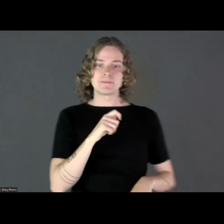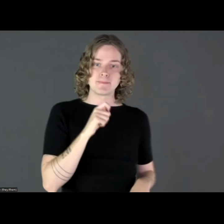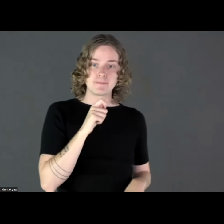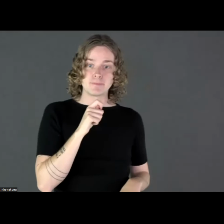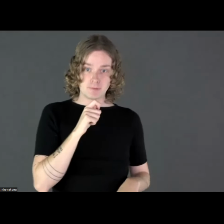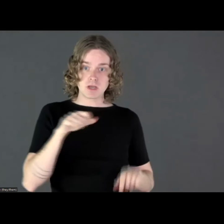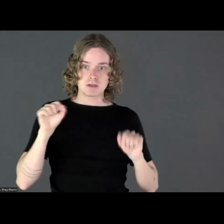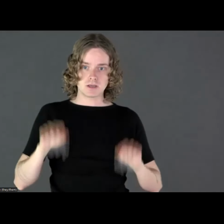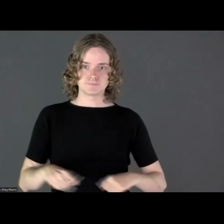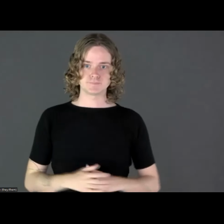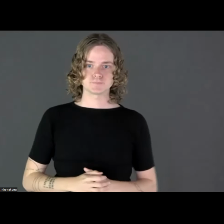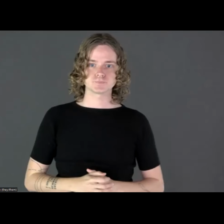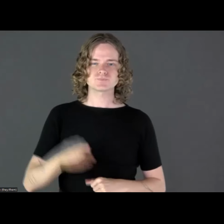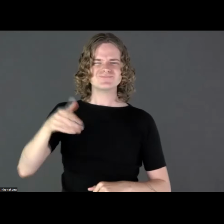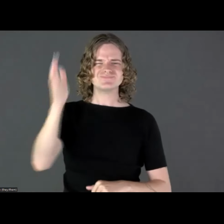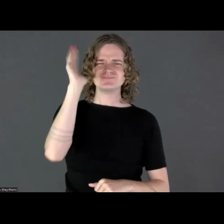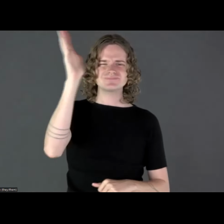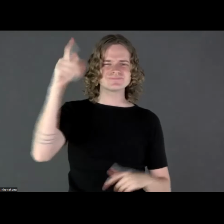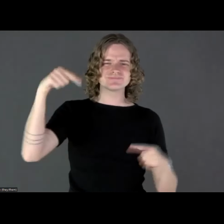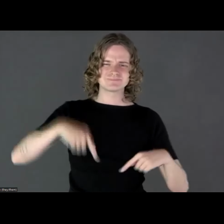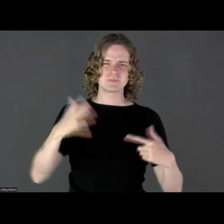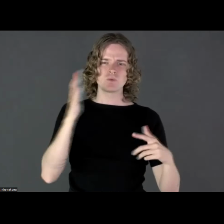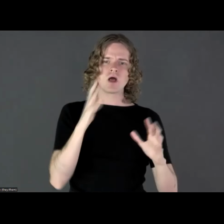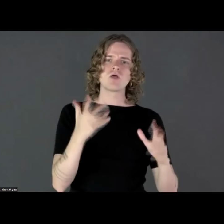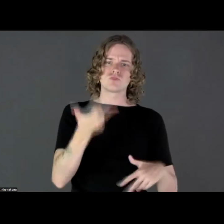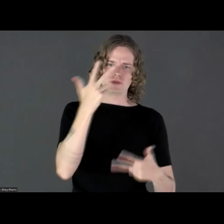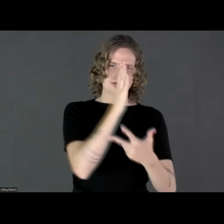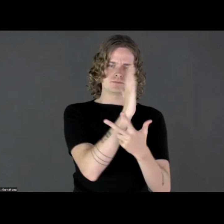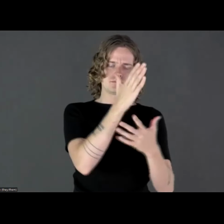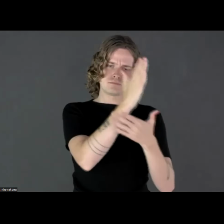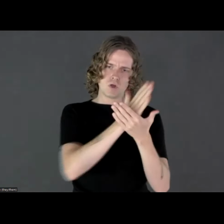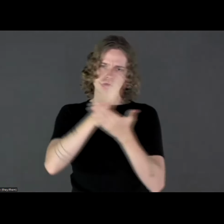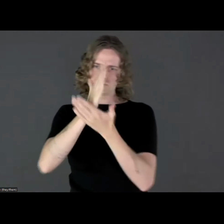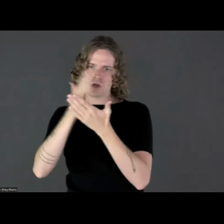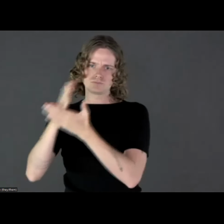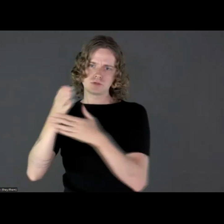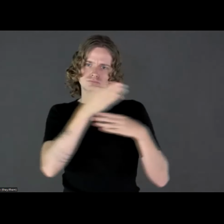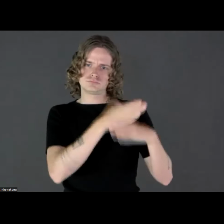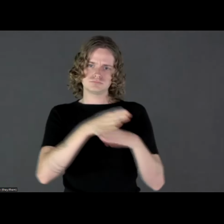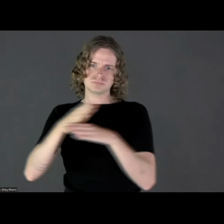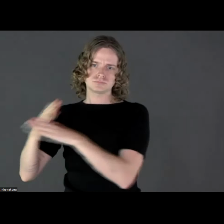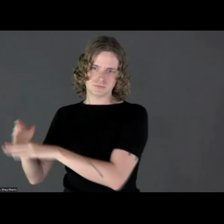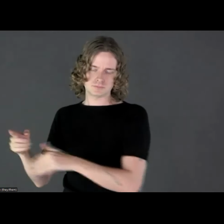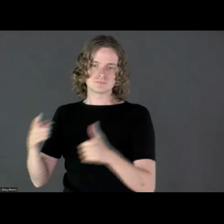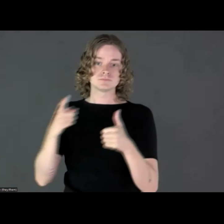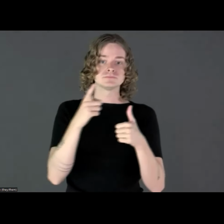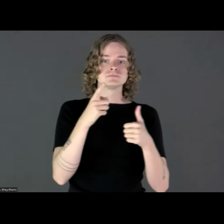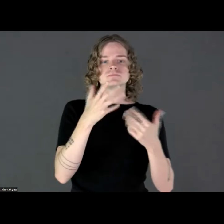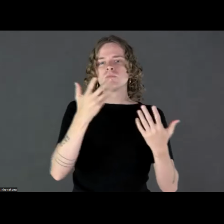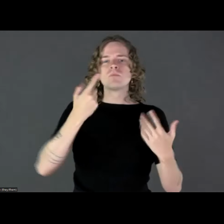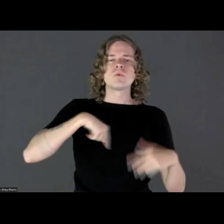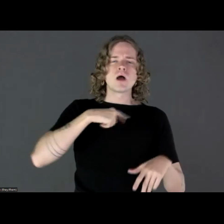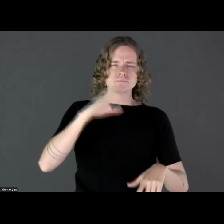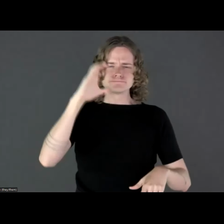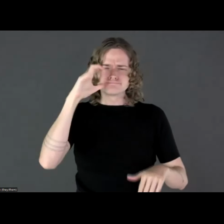that we will hear about the current initiatives to strengthen the capacity of humanitarian actors and